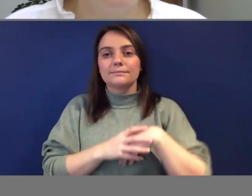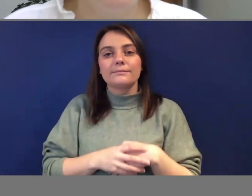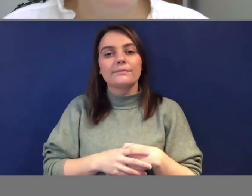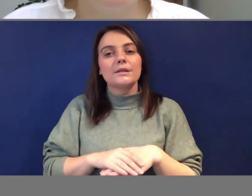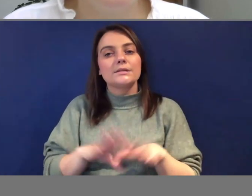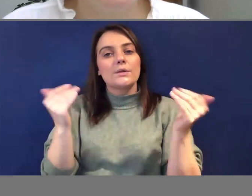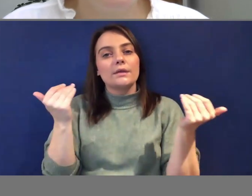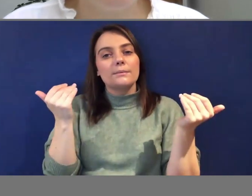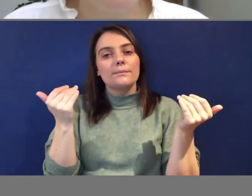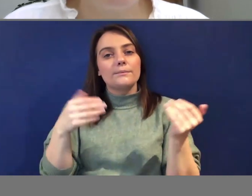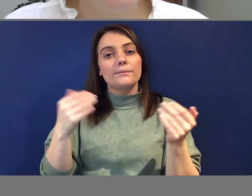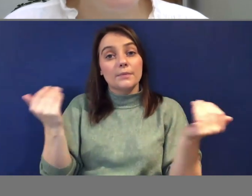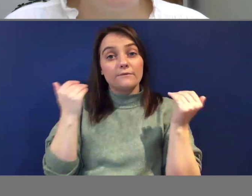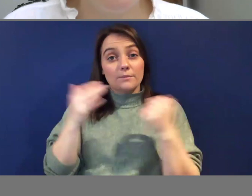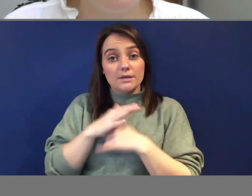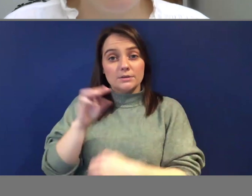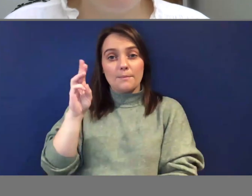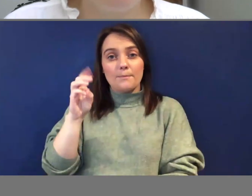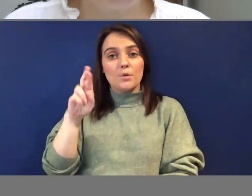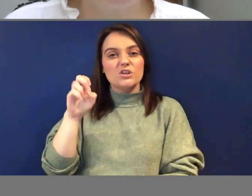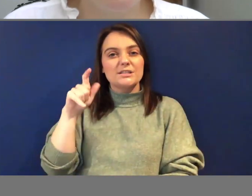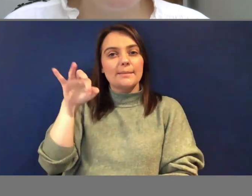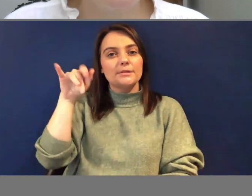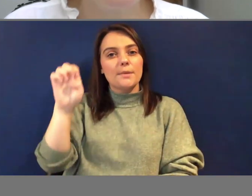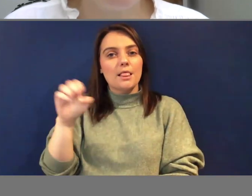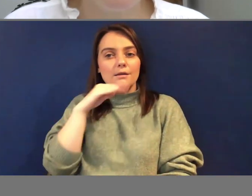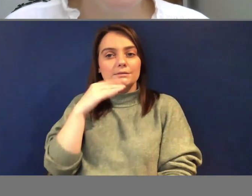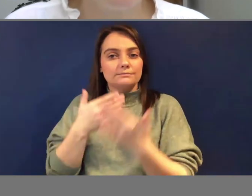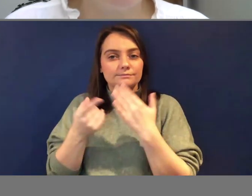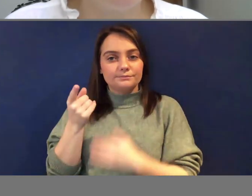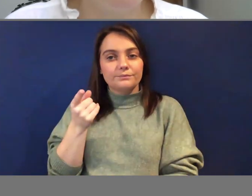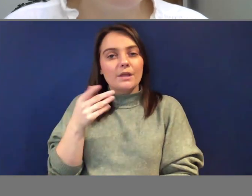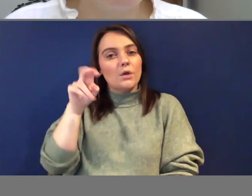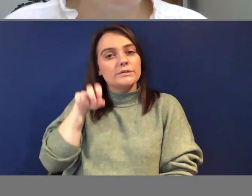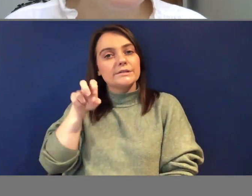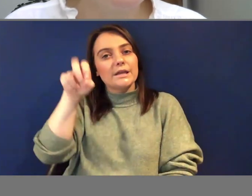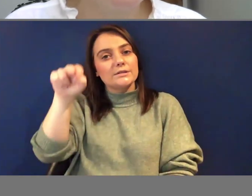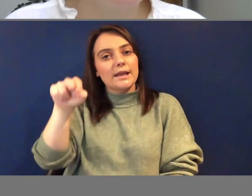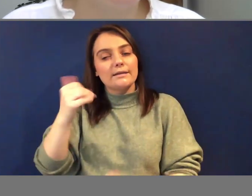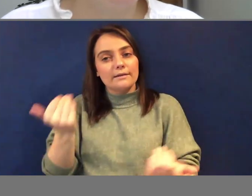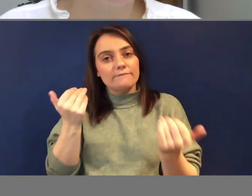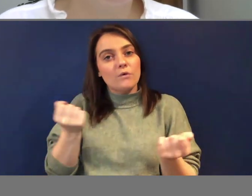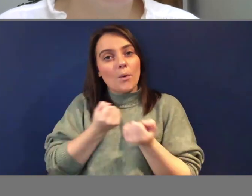so the stairs can be a really important part of informing people particularly let's say somebody